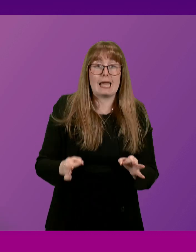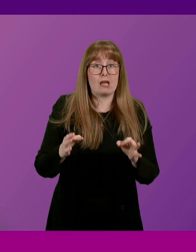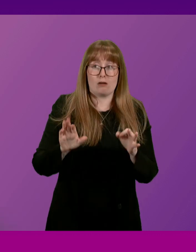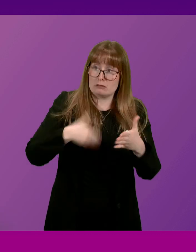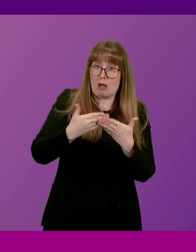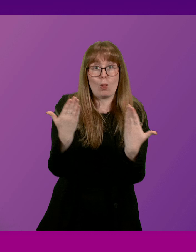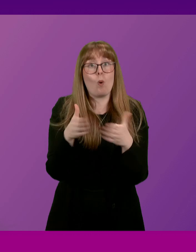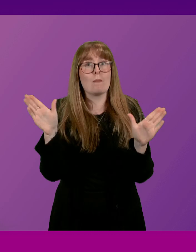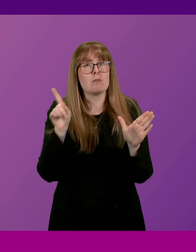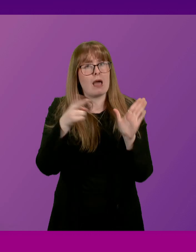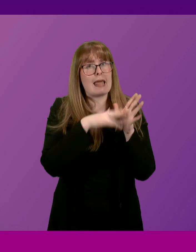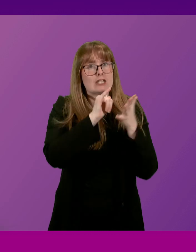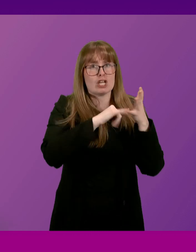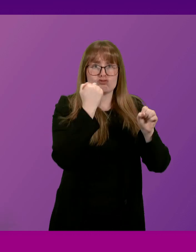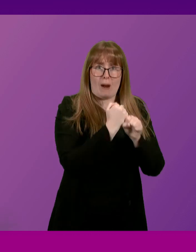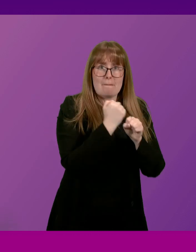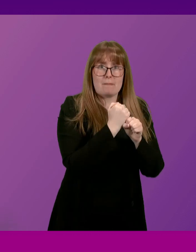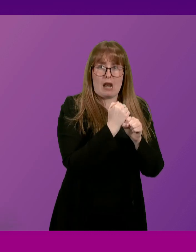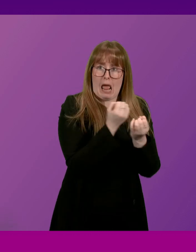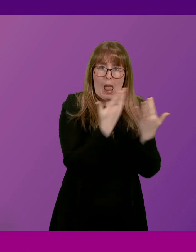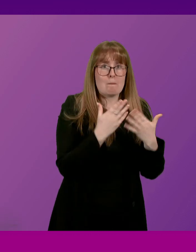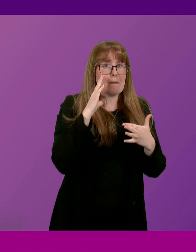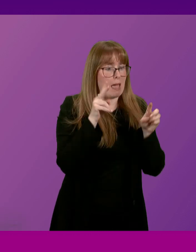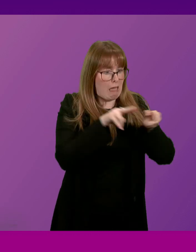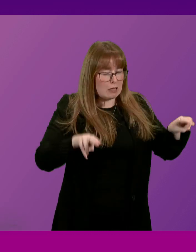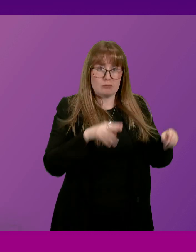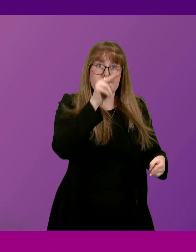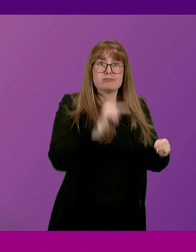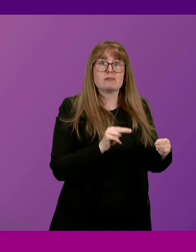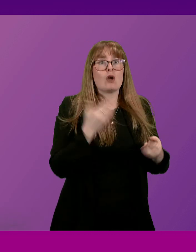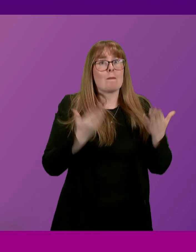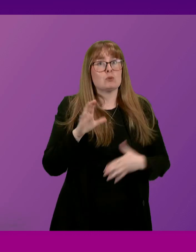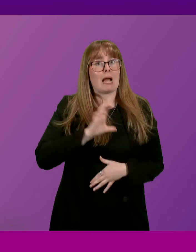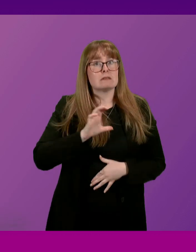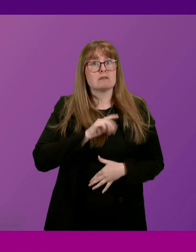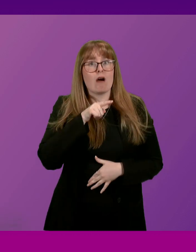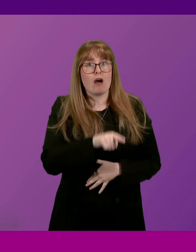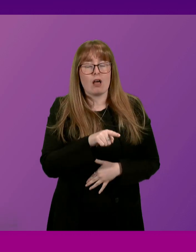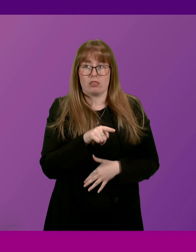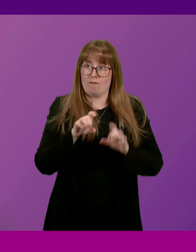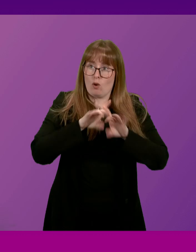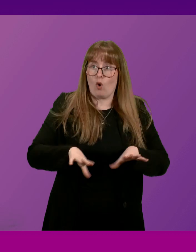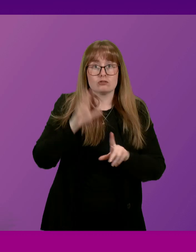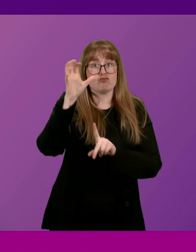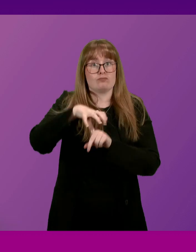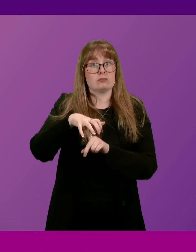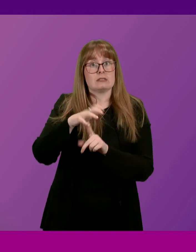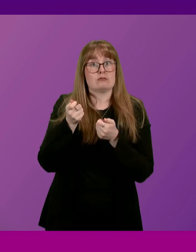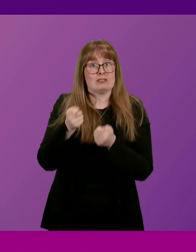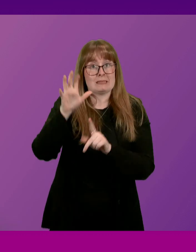Meanwhile, NHS Grampian has the lowest number of beds per head and the worst cancer rates in Scotland, it has lost its proposed national treatment centre, and the Baird family hospital and the Aberdeen and north centre for haematology, oncology and radiotherapy—ANCHOR—centre units are